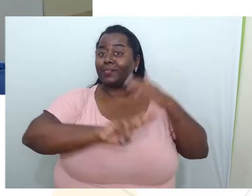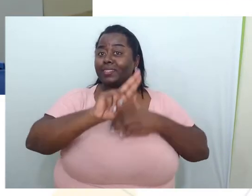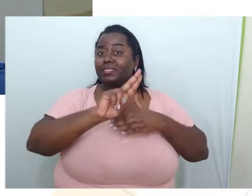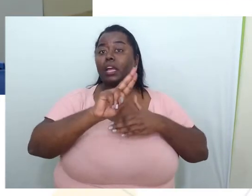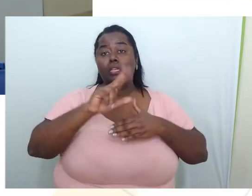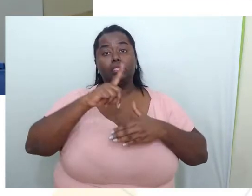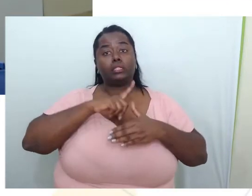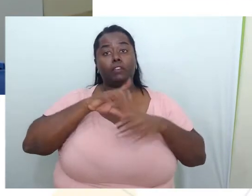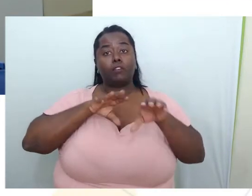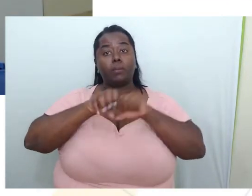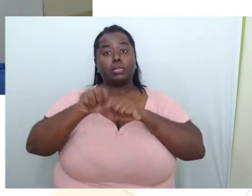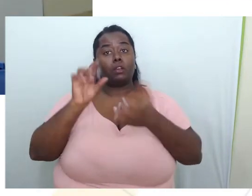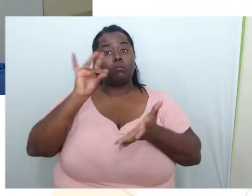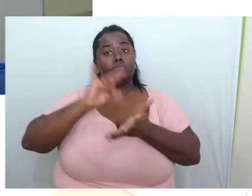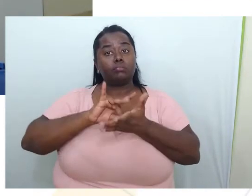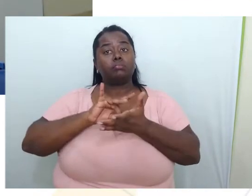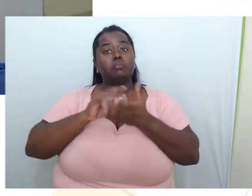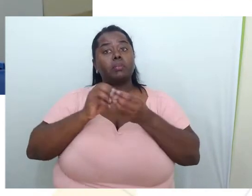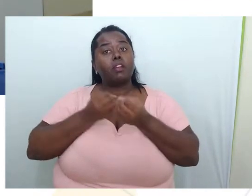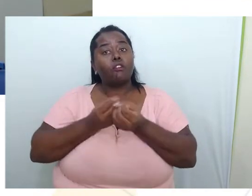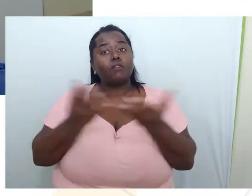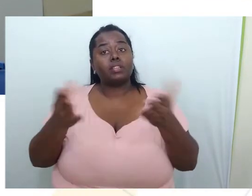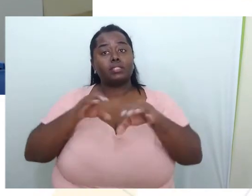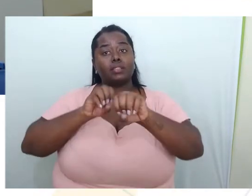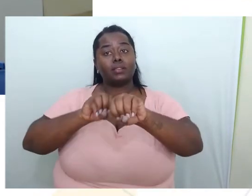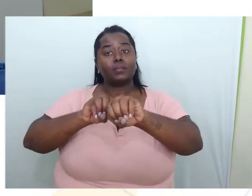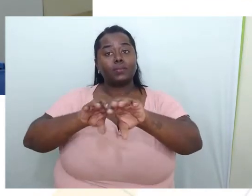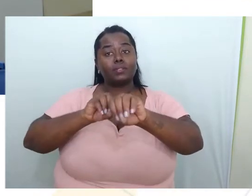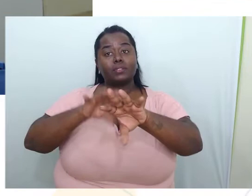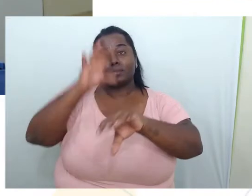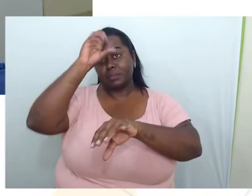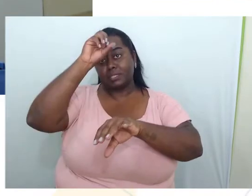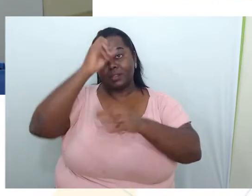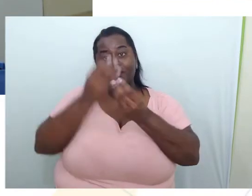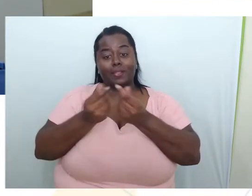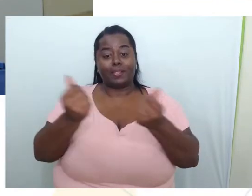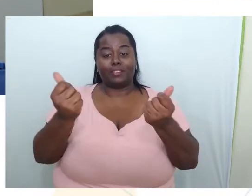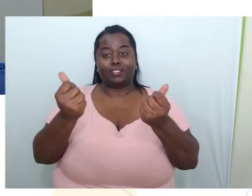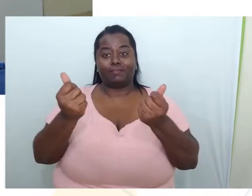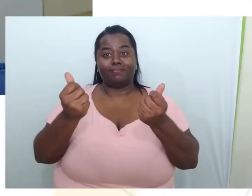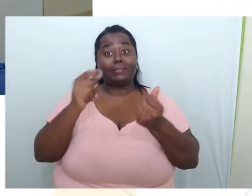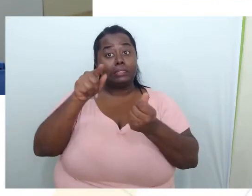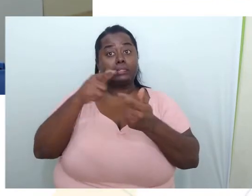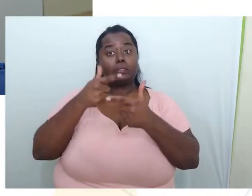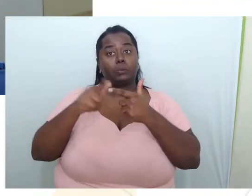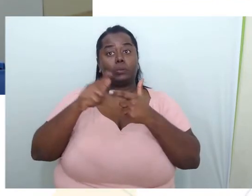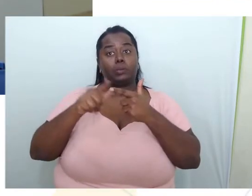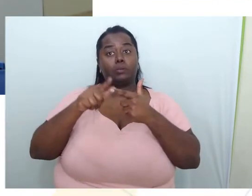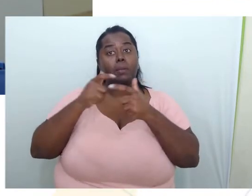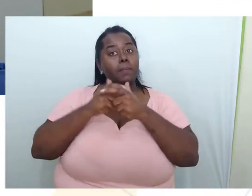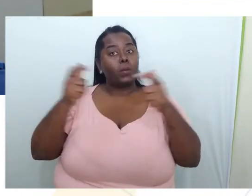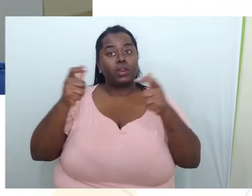now here is a subtle point most of the university staff who are appointed to